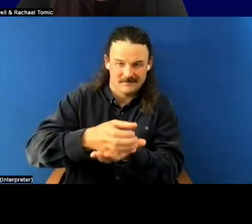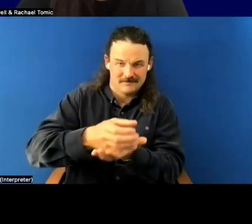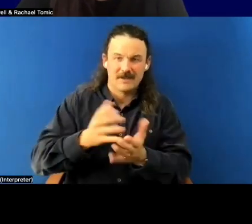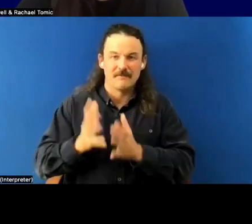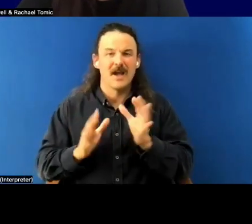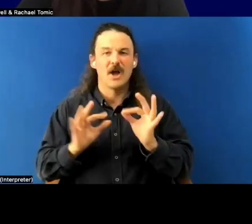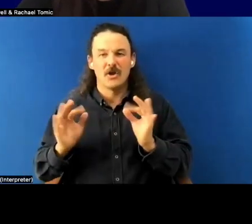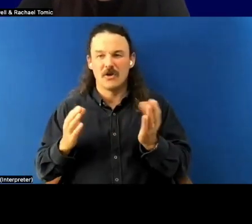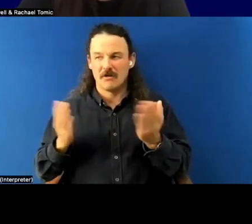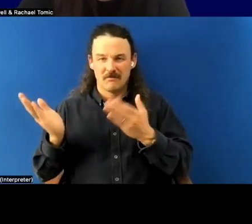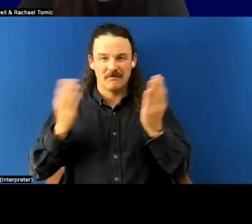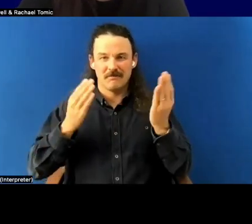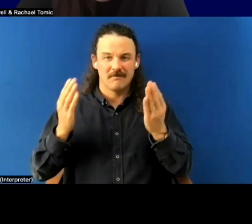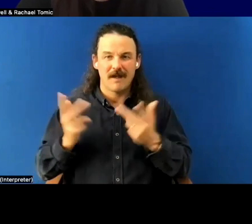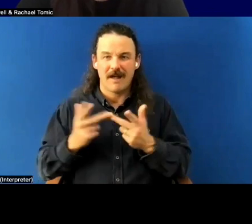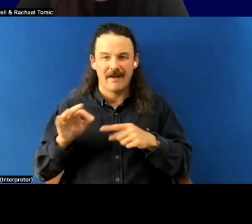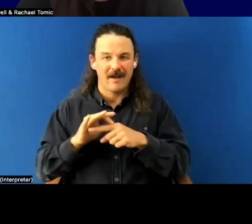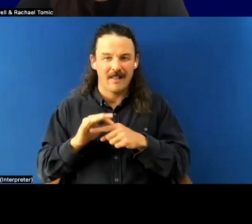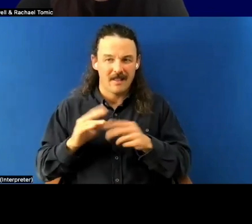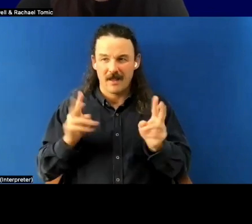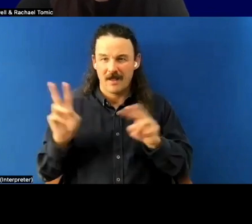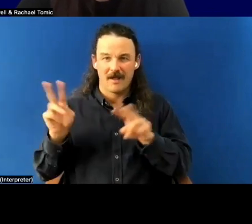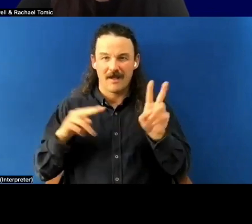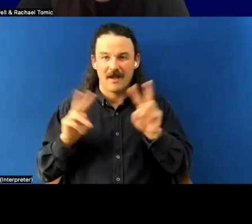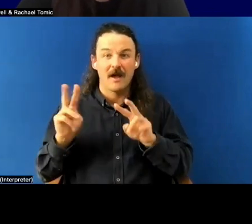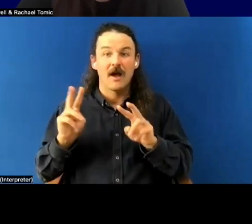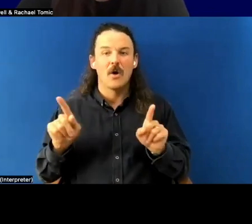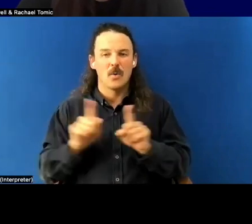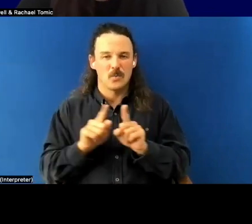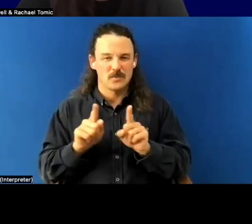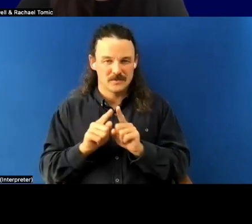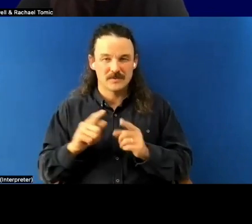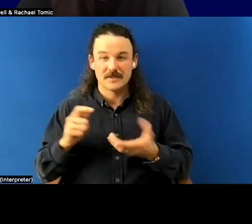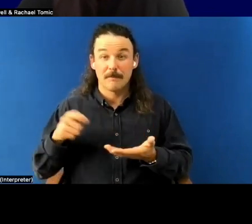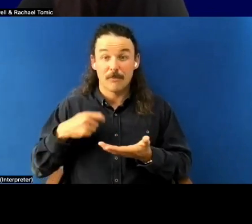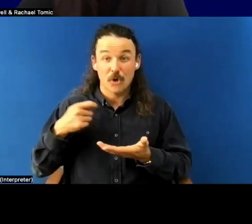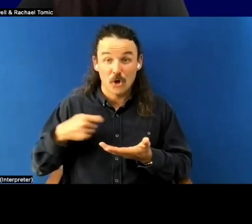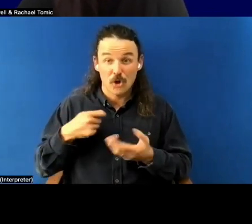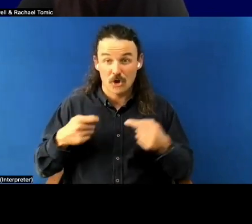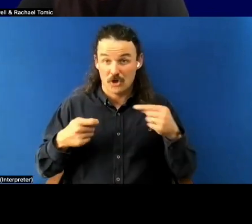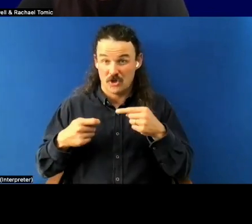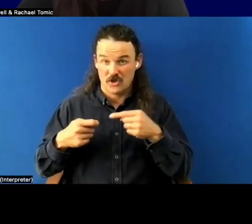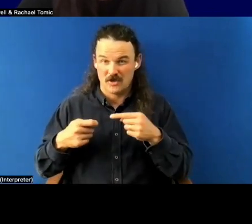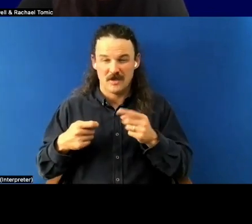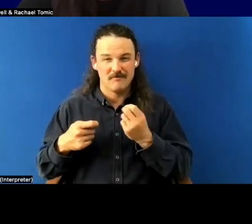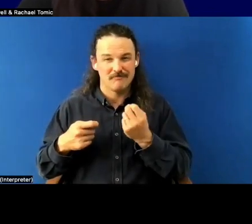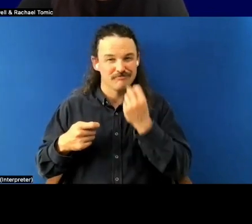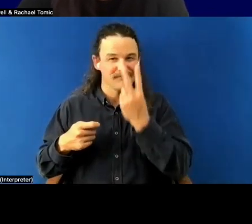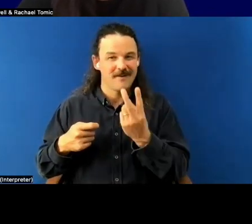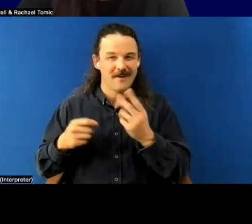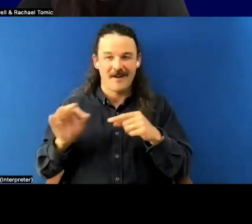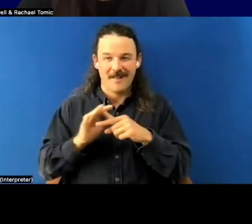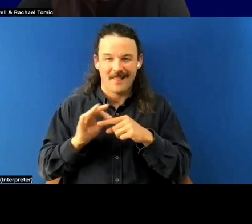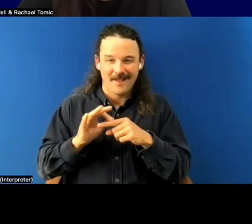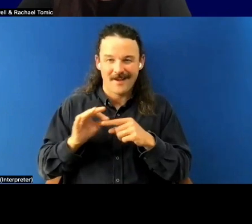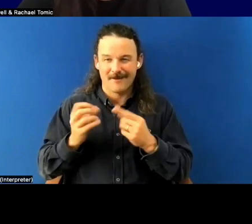or light up spoons to support the activity and luckily yoghurt is white so against a black tray